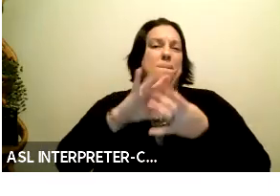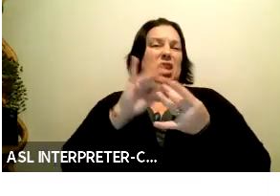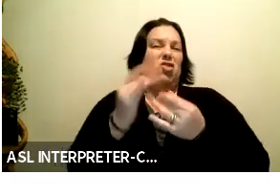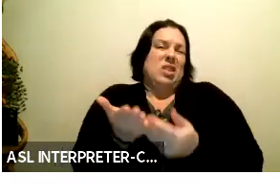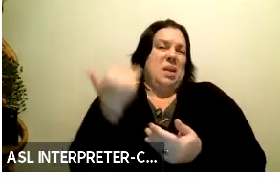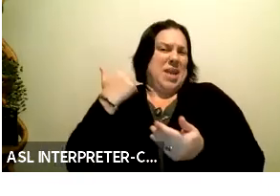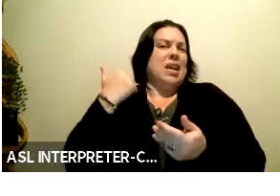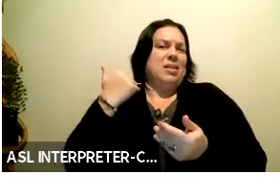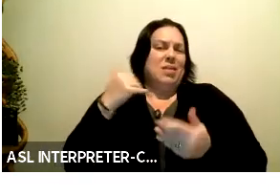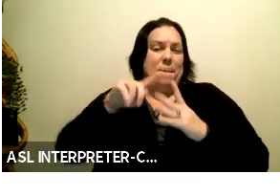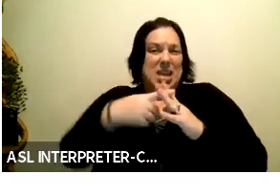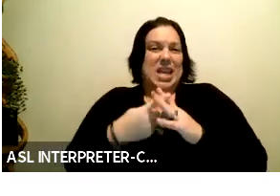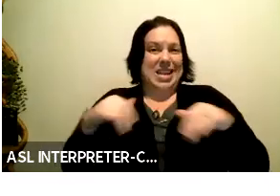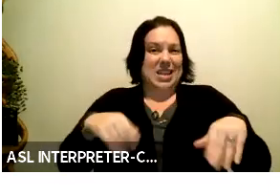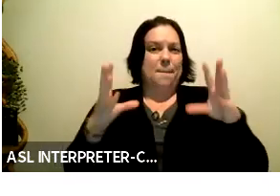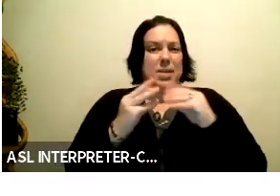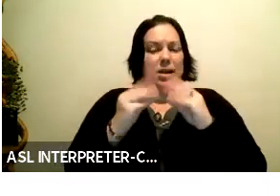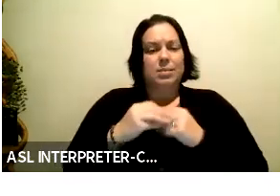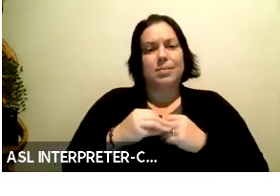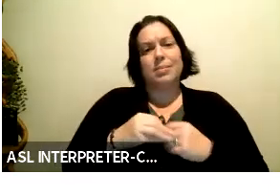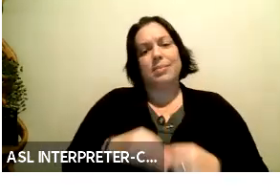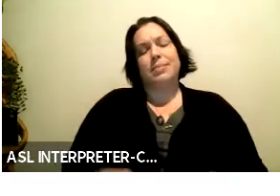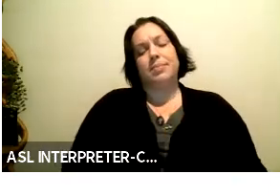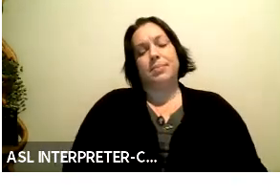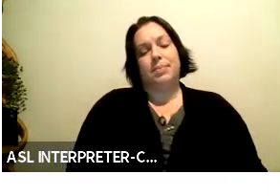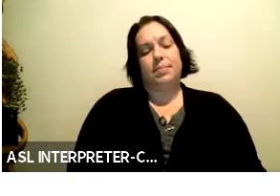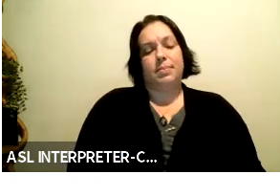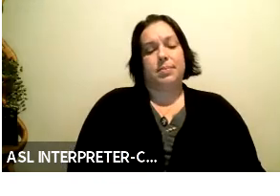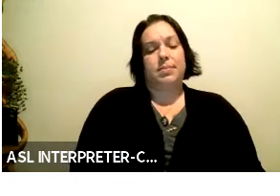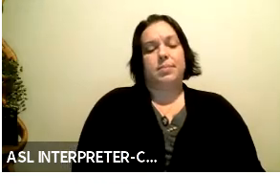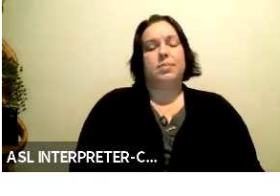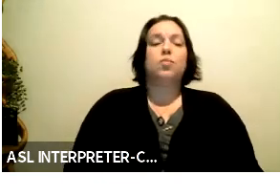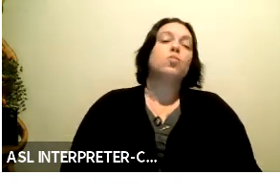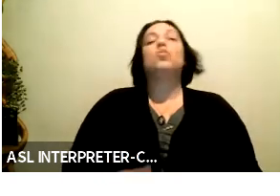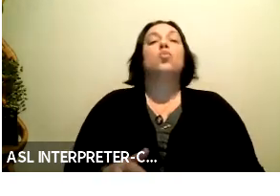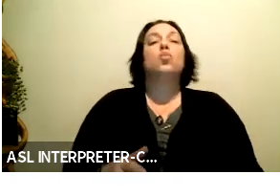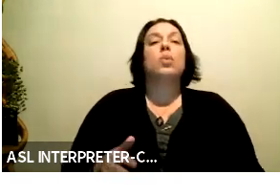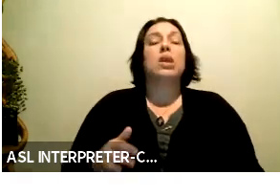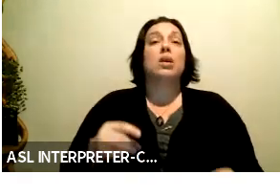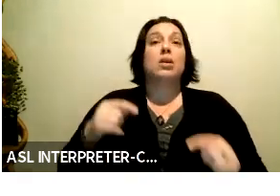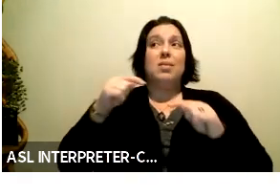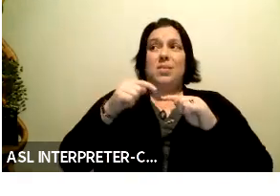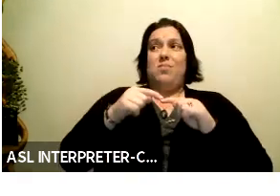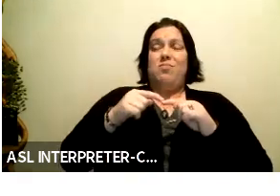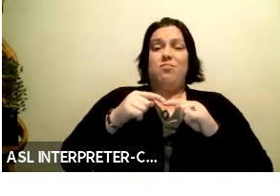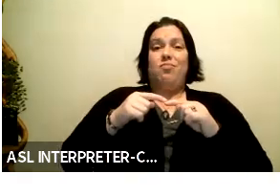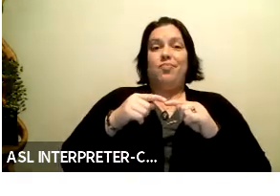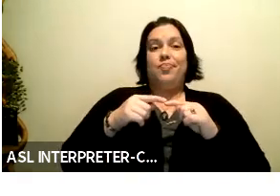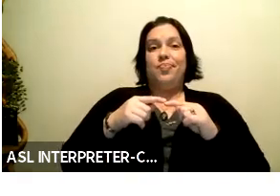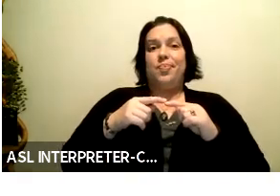So as the grant year came and went in the middle of June, that's our state year period, our local